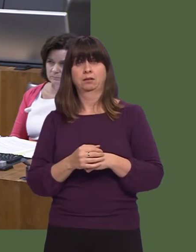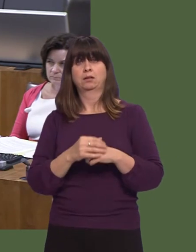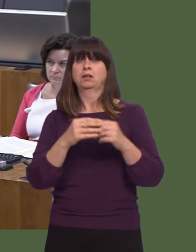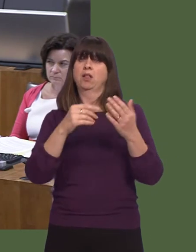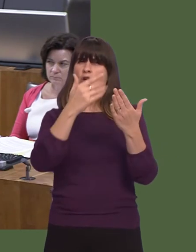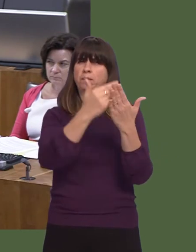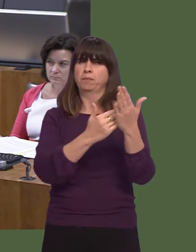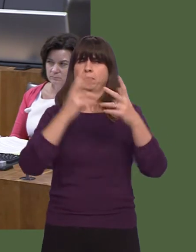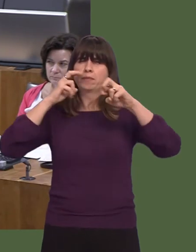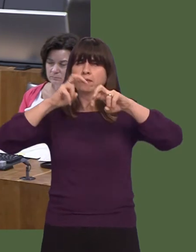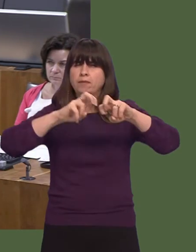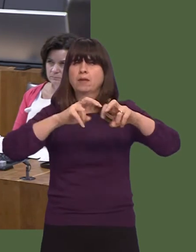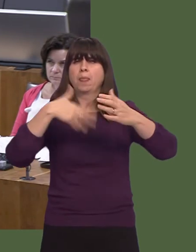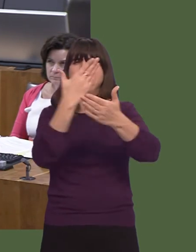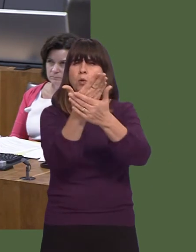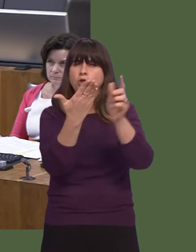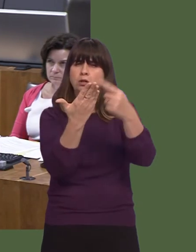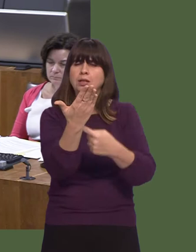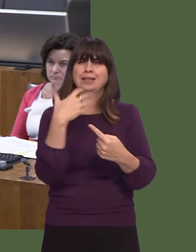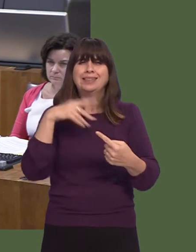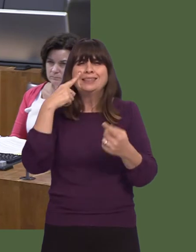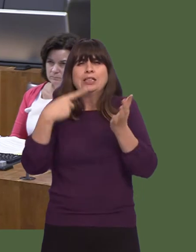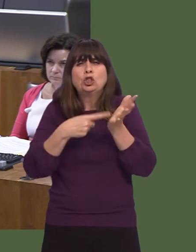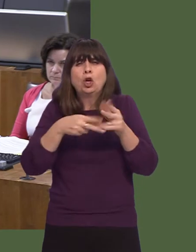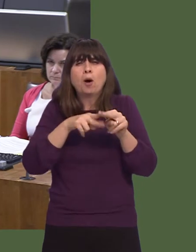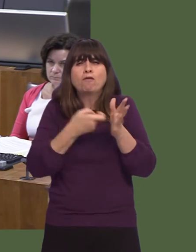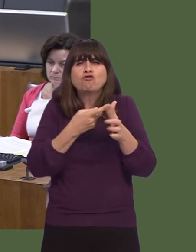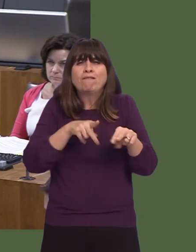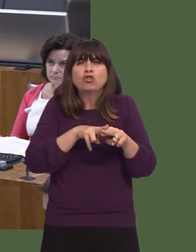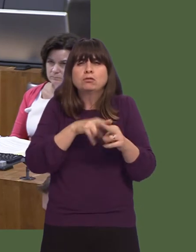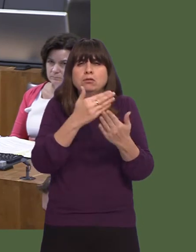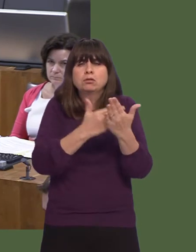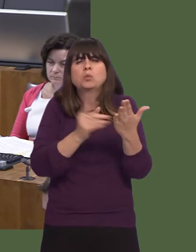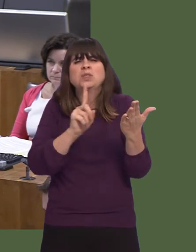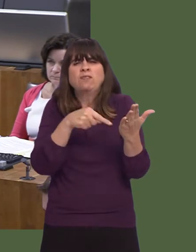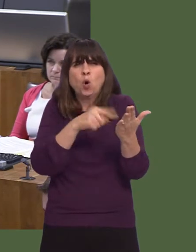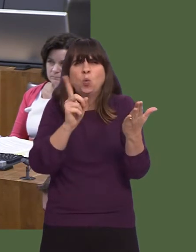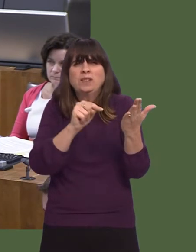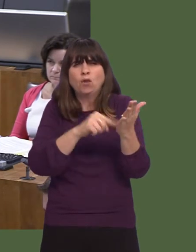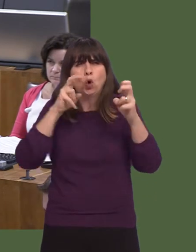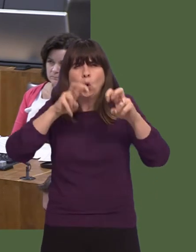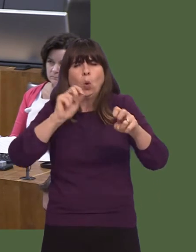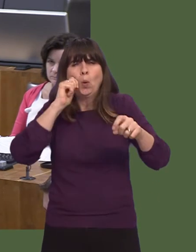of that motion. But nevertheless, I do accept that this is an issue that will need further